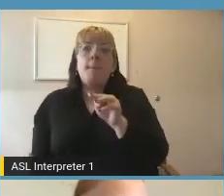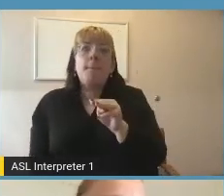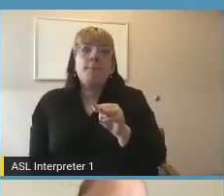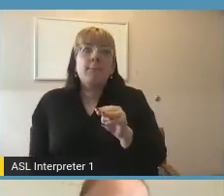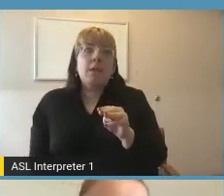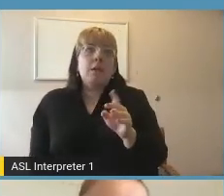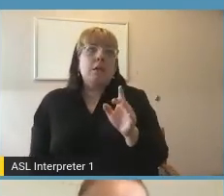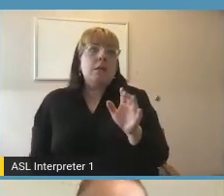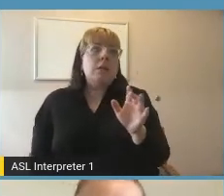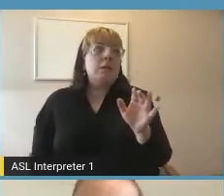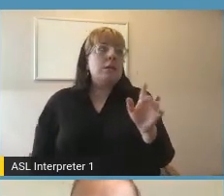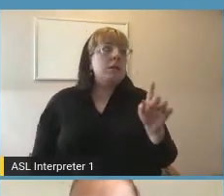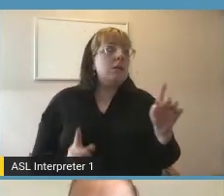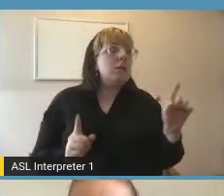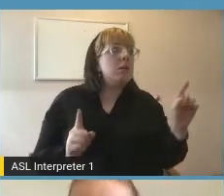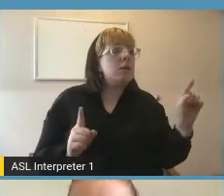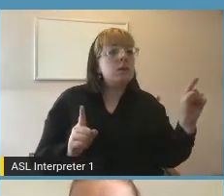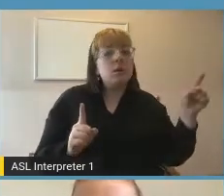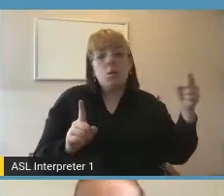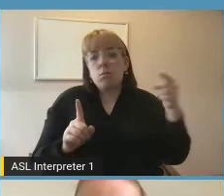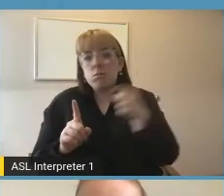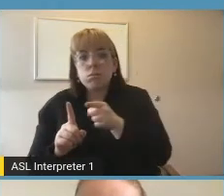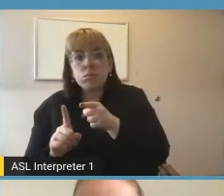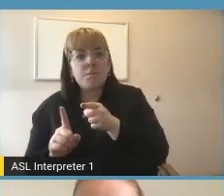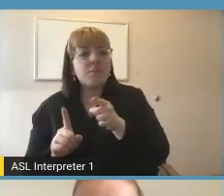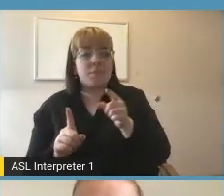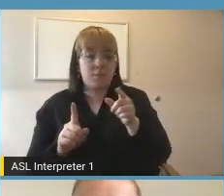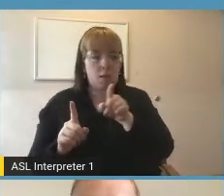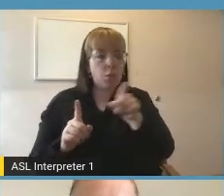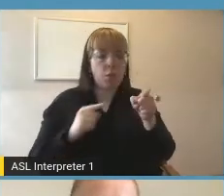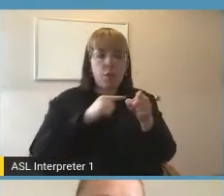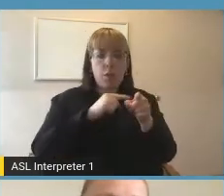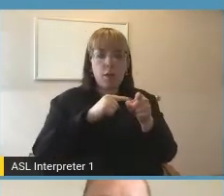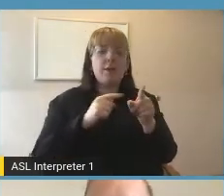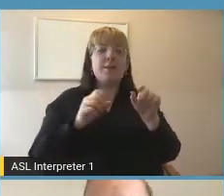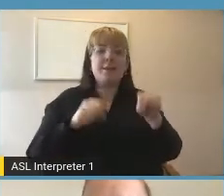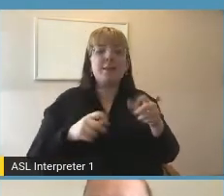back to the sentence that it's okay to cut out that digression so it's easier to understand